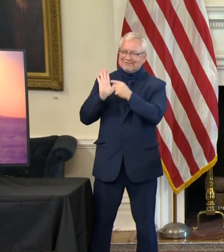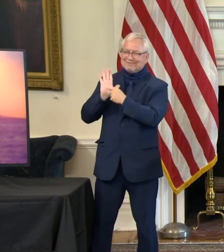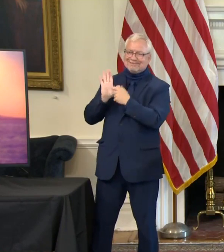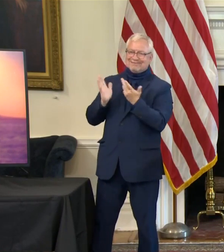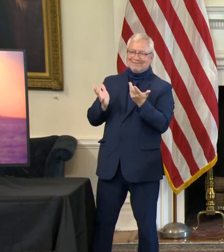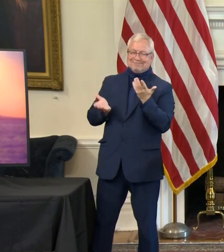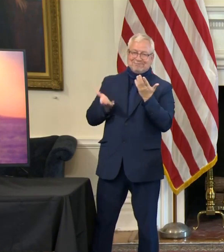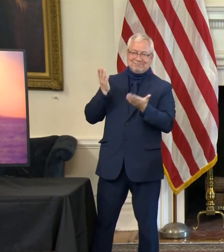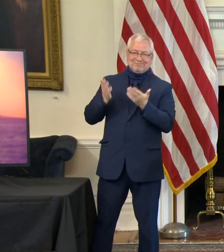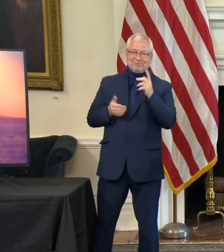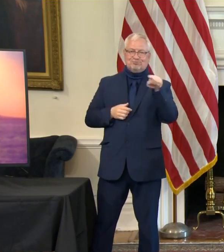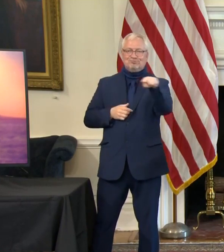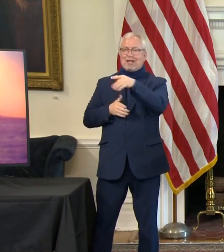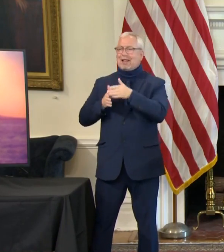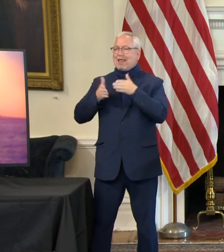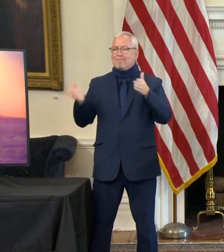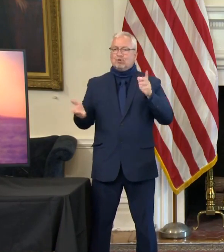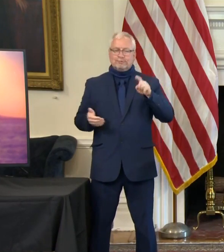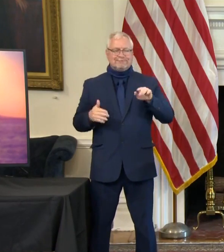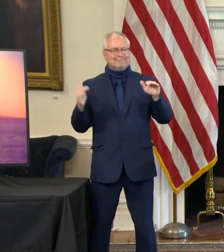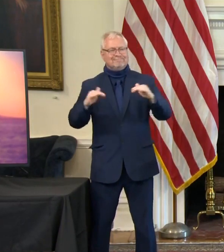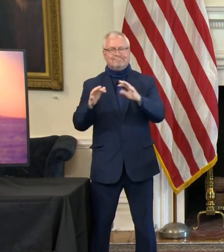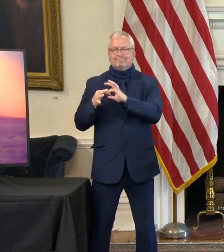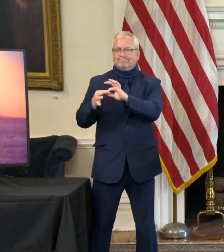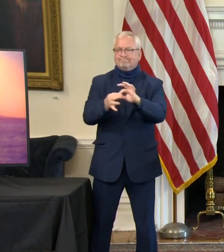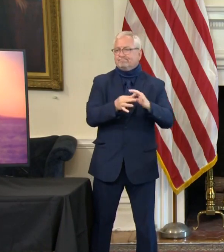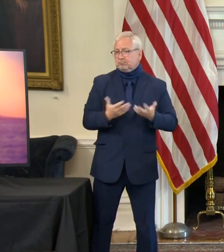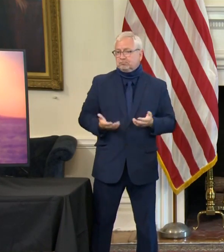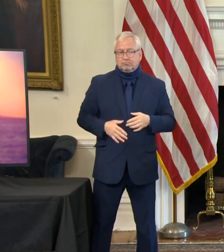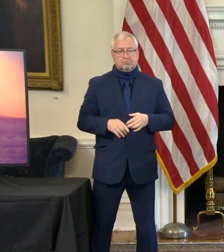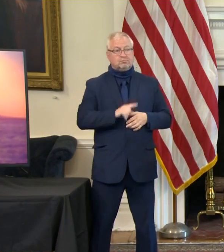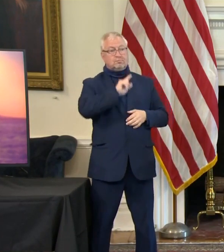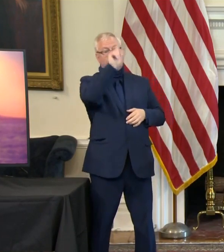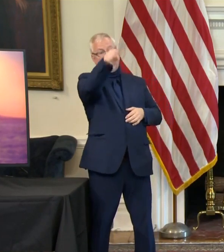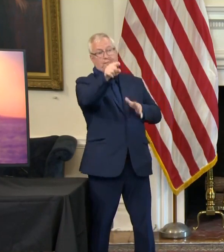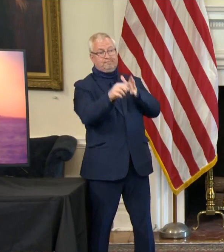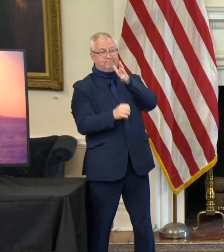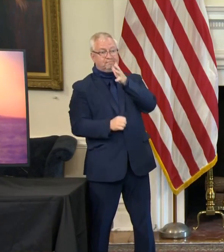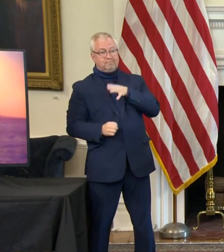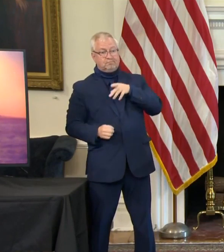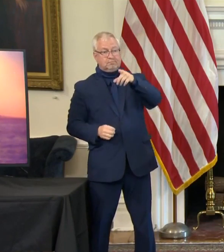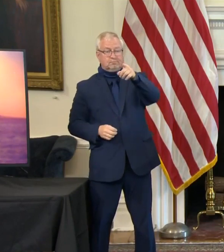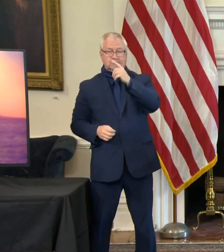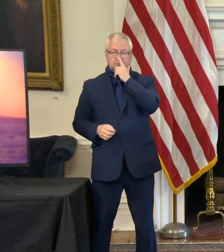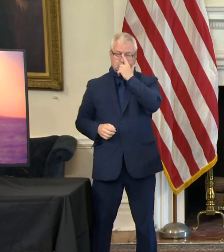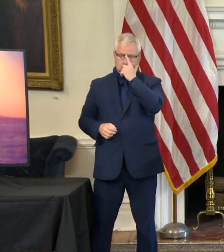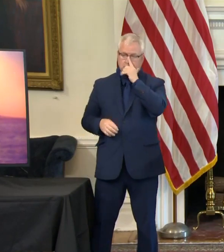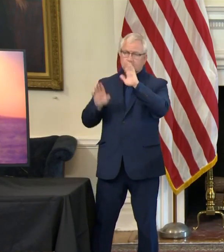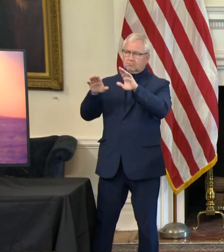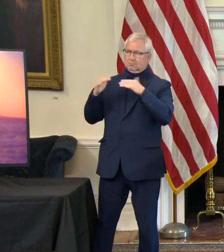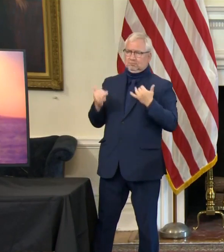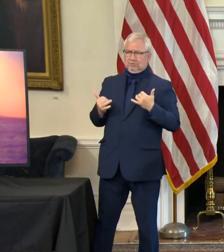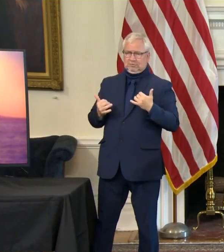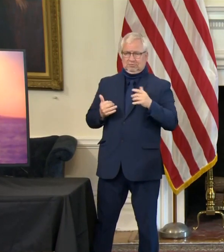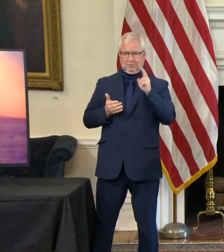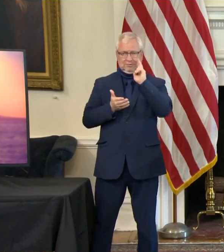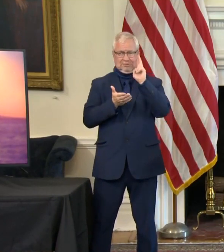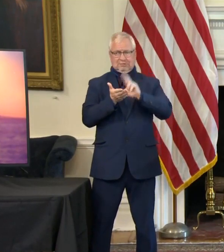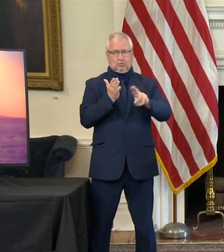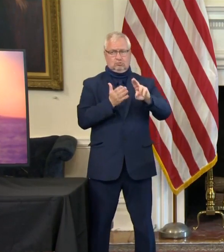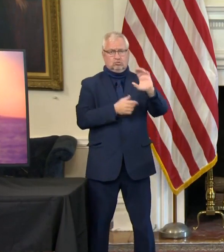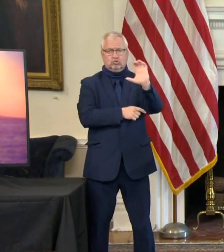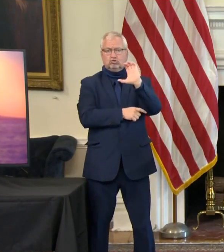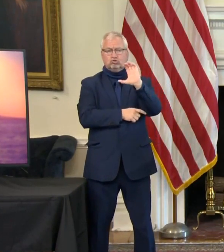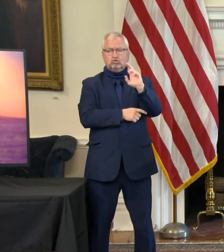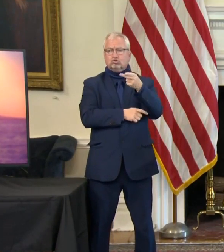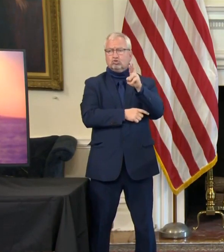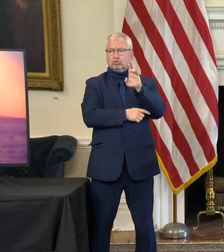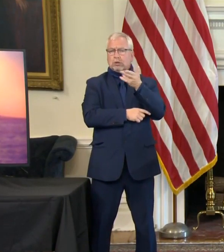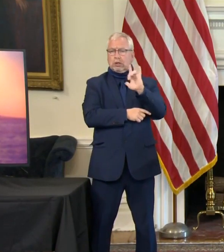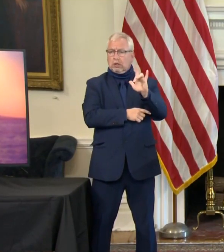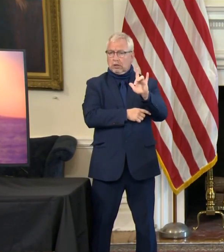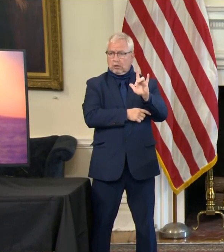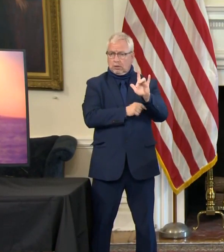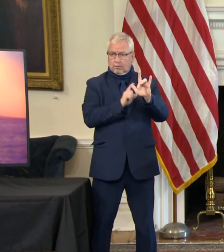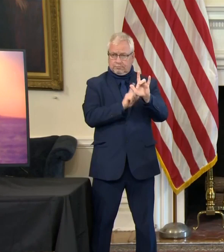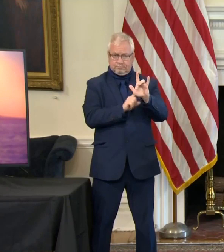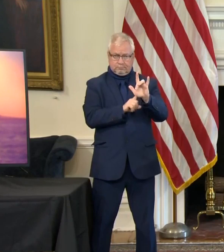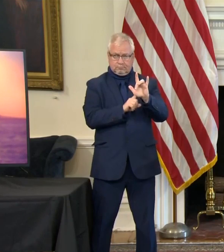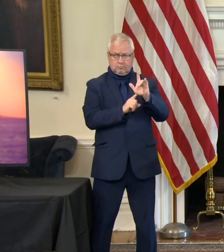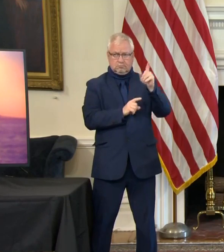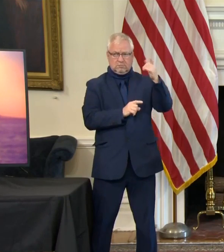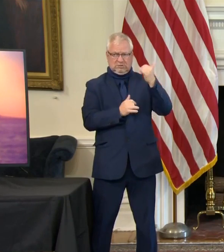THERE ARE JUST SOME OF THE OTHER FOLKS THERE WITH THEM MAY TRY TO EXPLAIN TO THEM THAT THEY SHOULD BE.